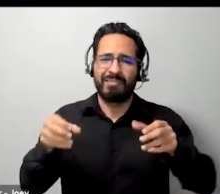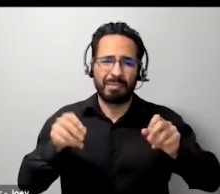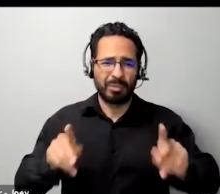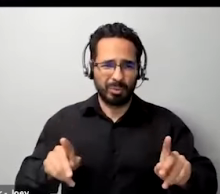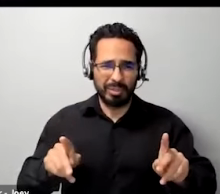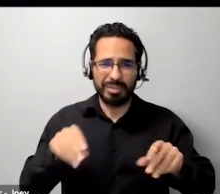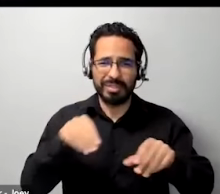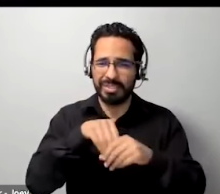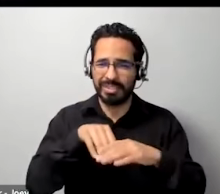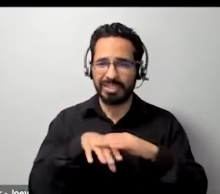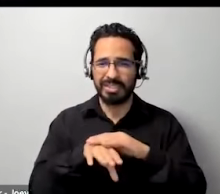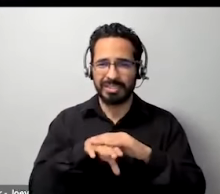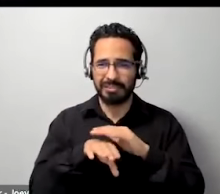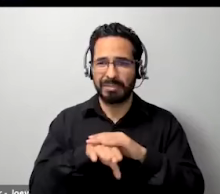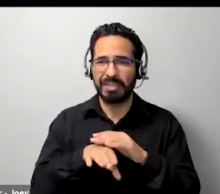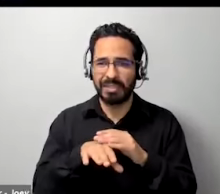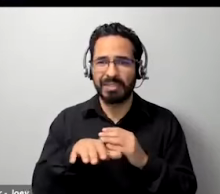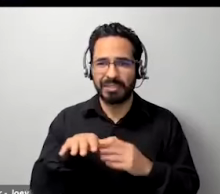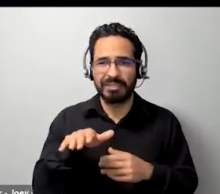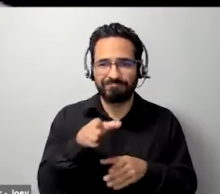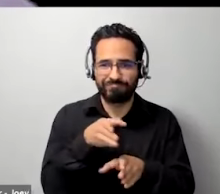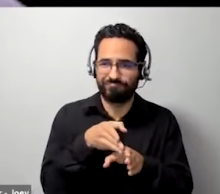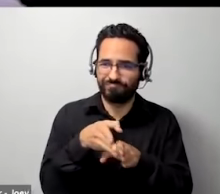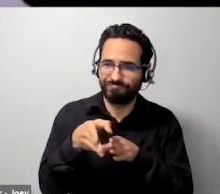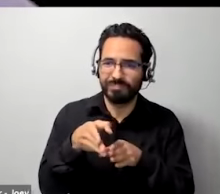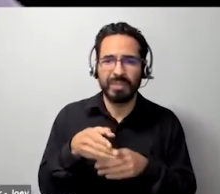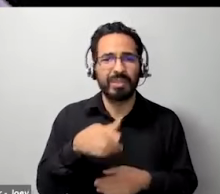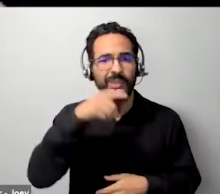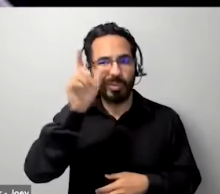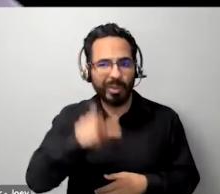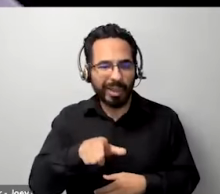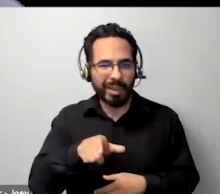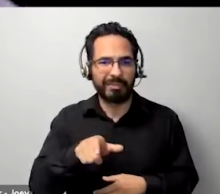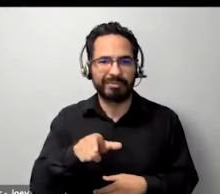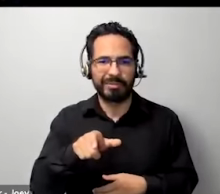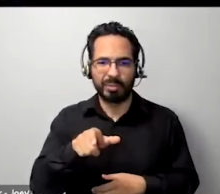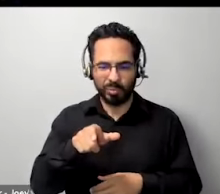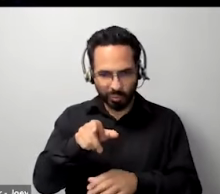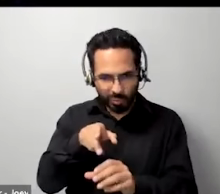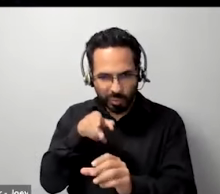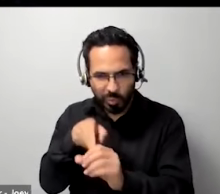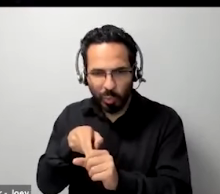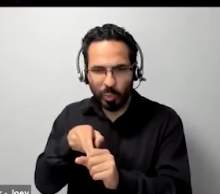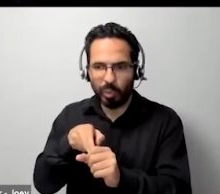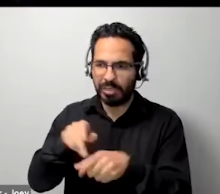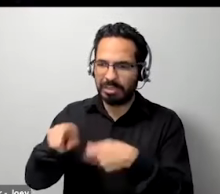in the accessibility space. You know, you don't have to join a corporate accessibility team